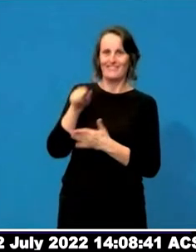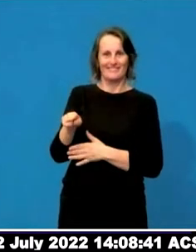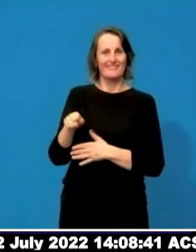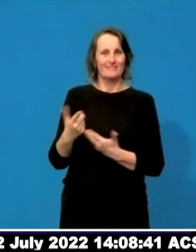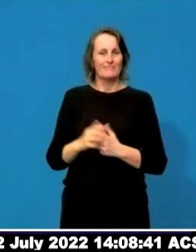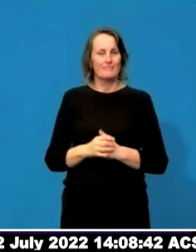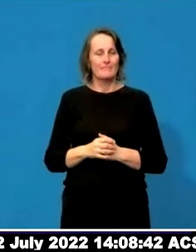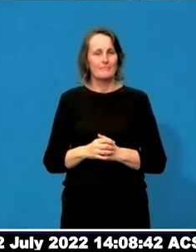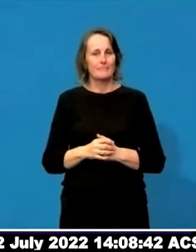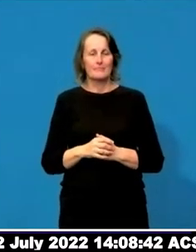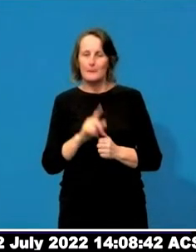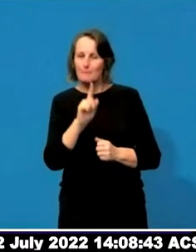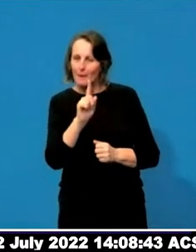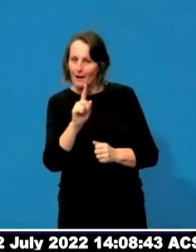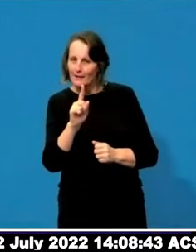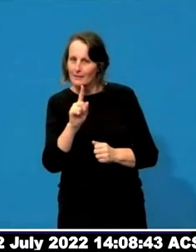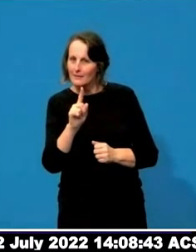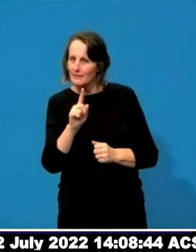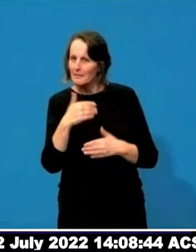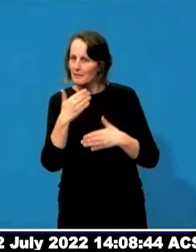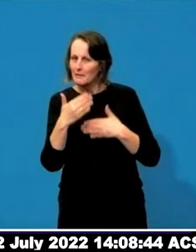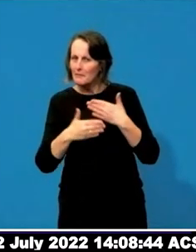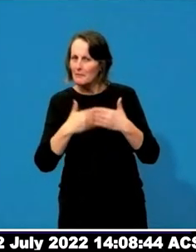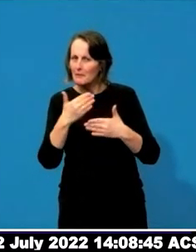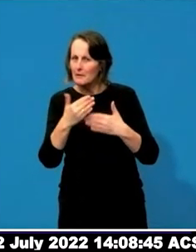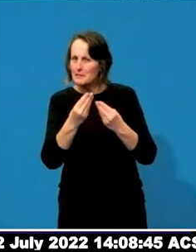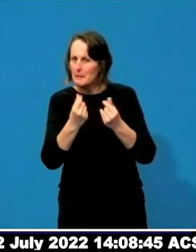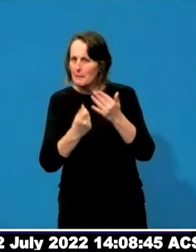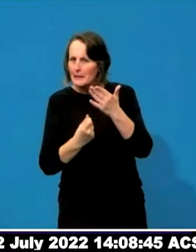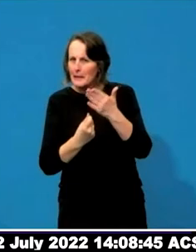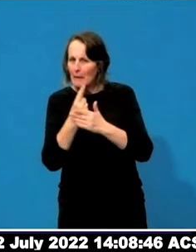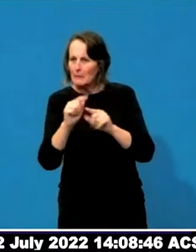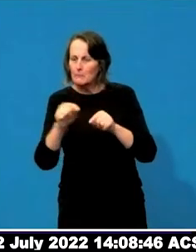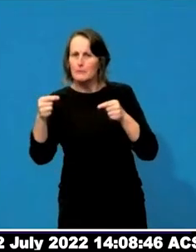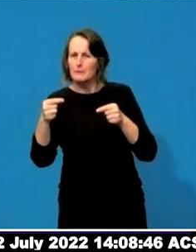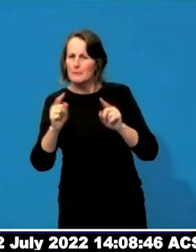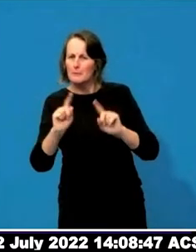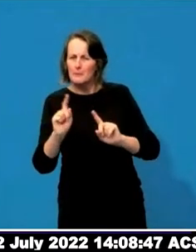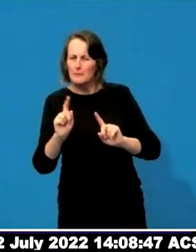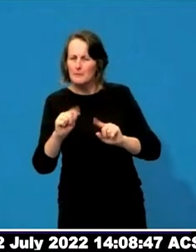MS McMAHON: But I understand, at some point, there was a tension. Can you tell the Commissioners about that? MS McRAE: Yes.